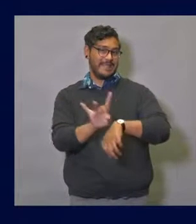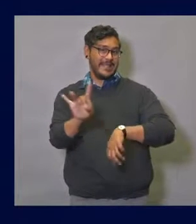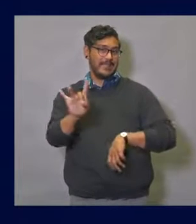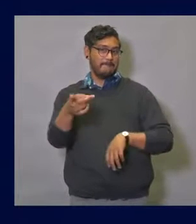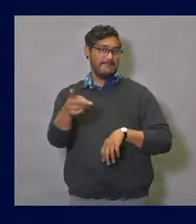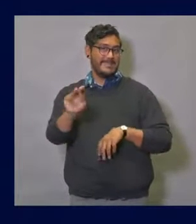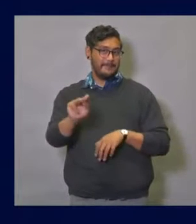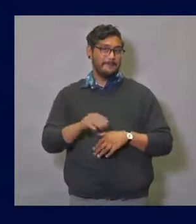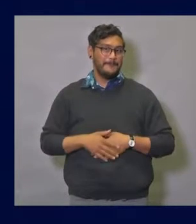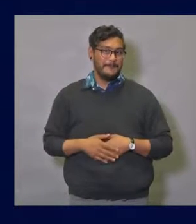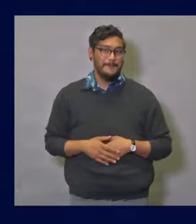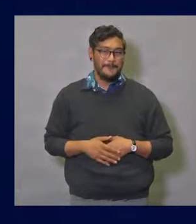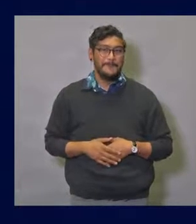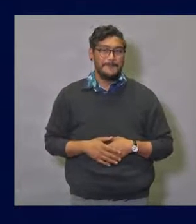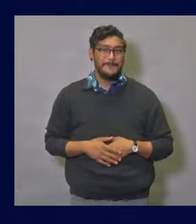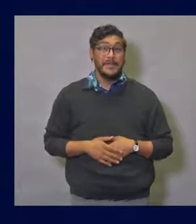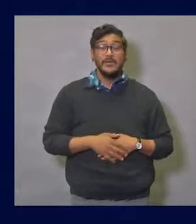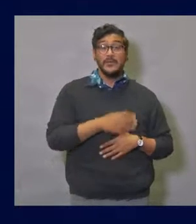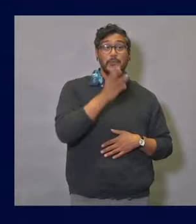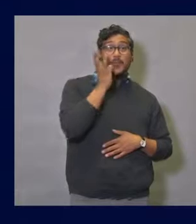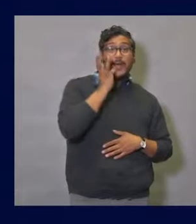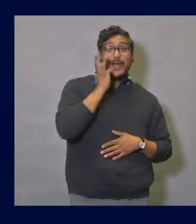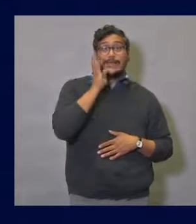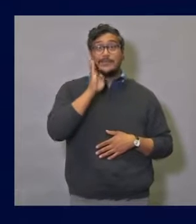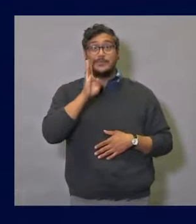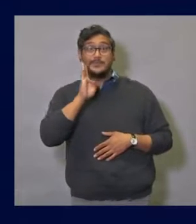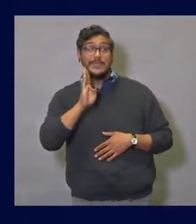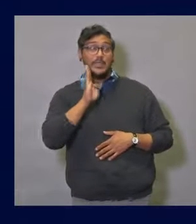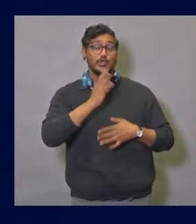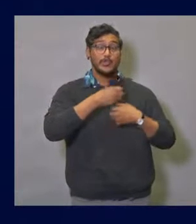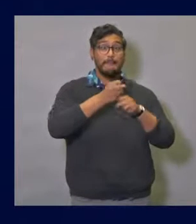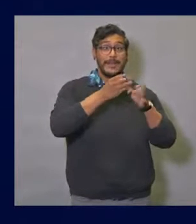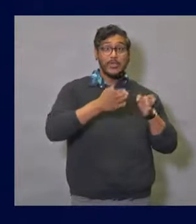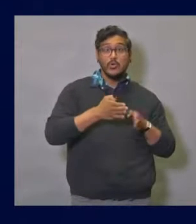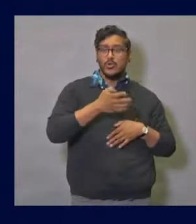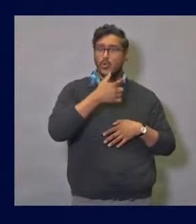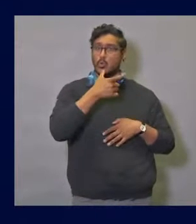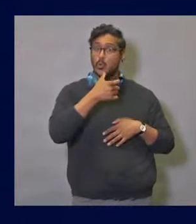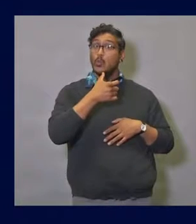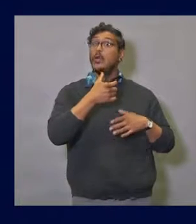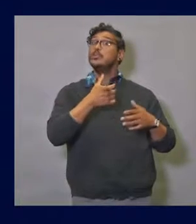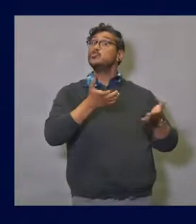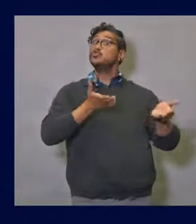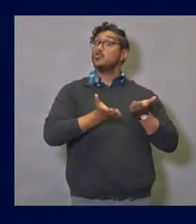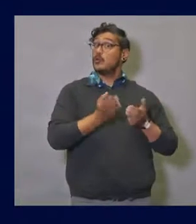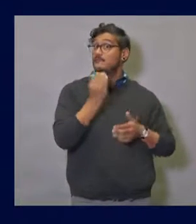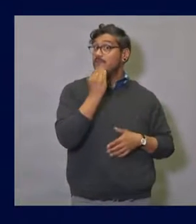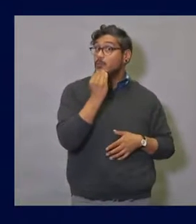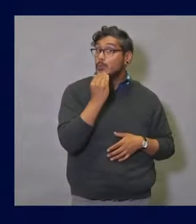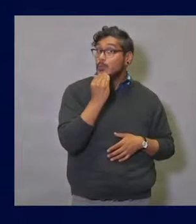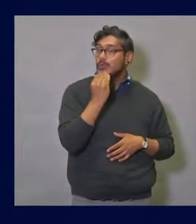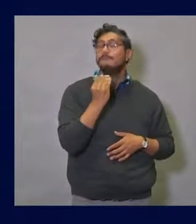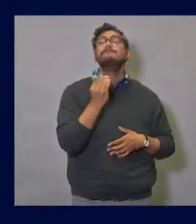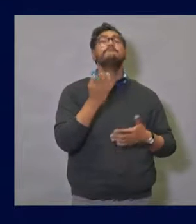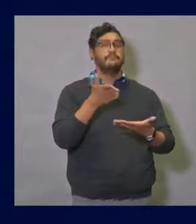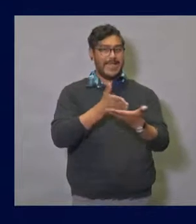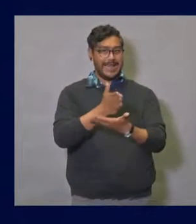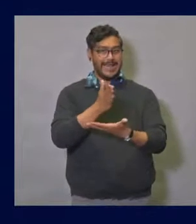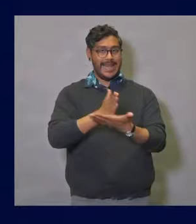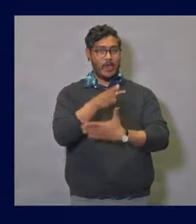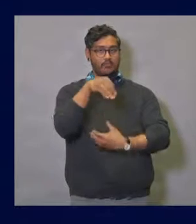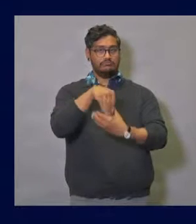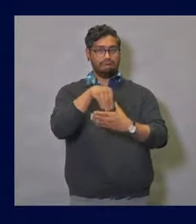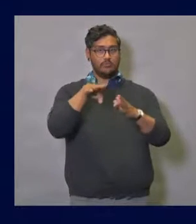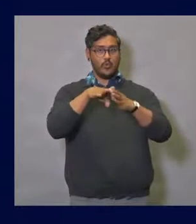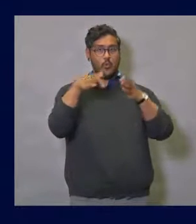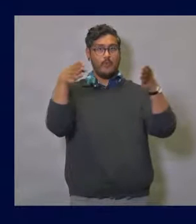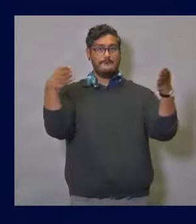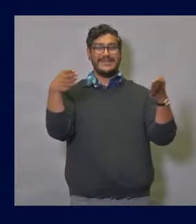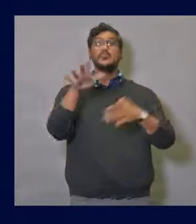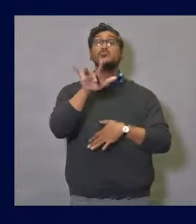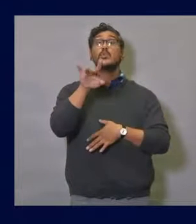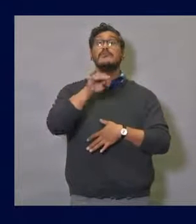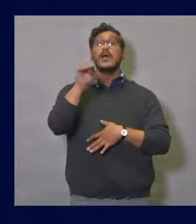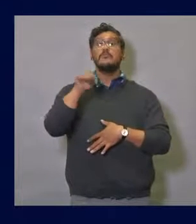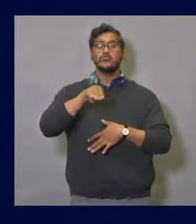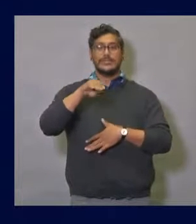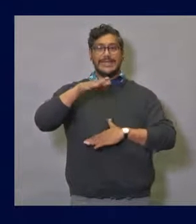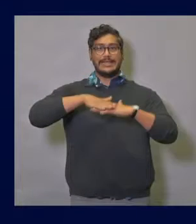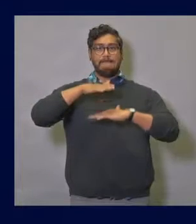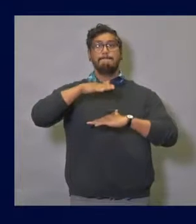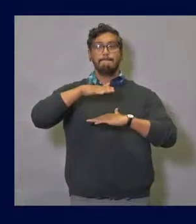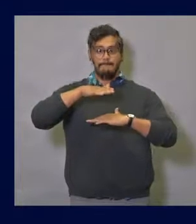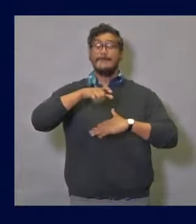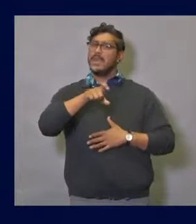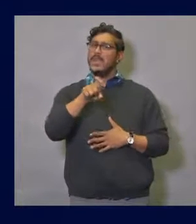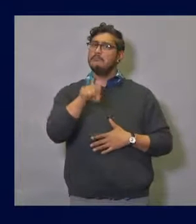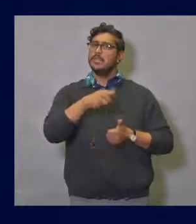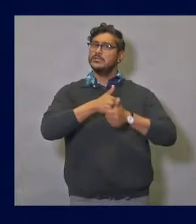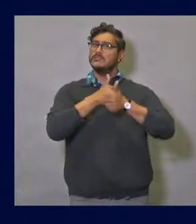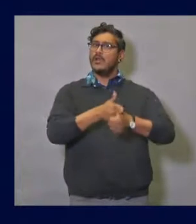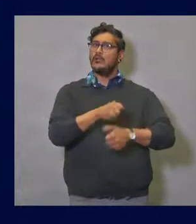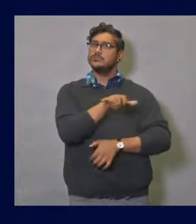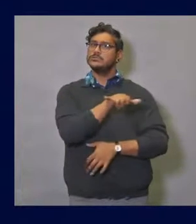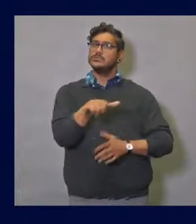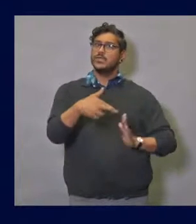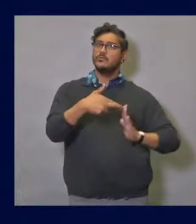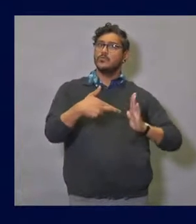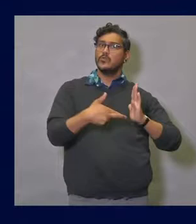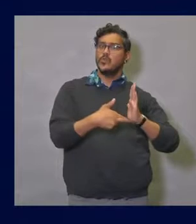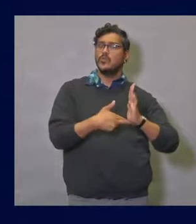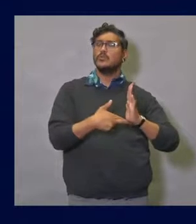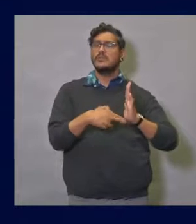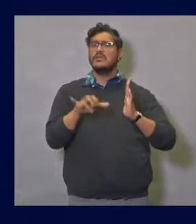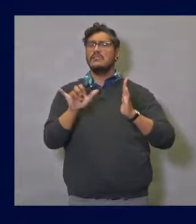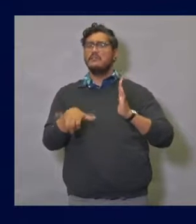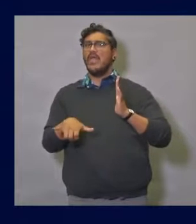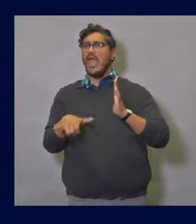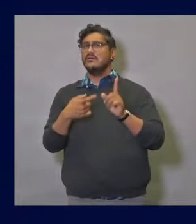HORARIO LIMITADO PARA SERVICIO